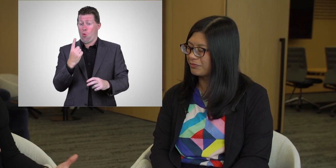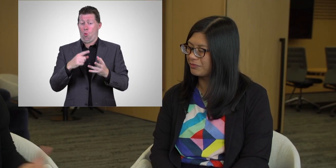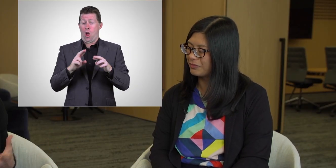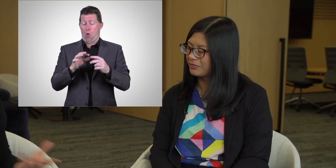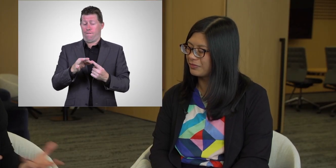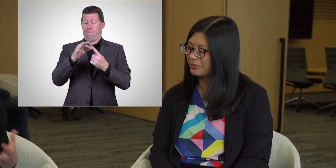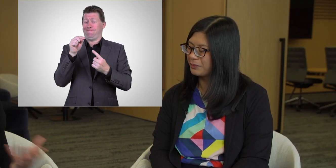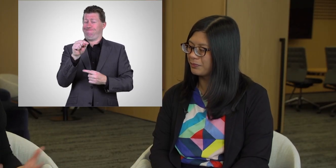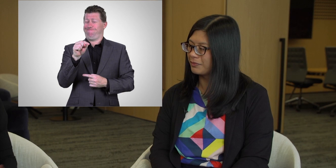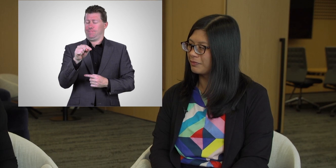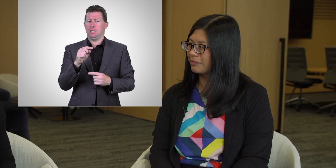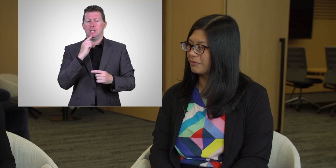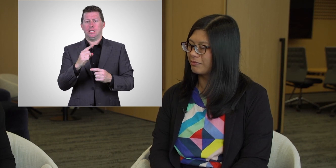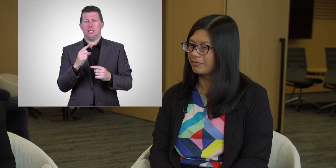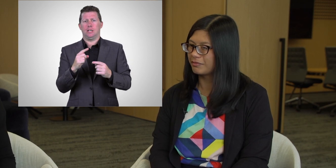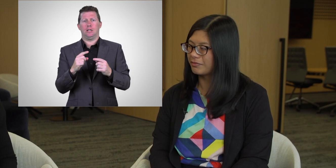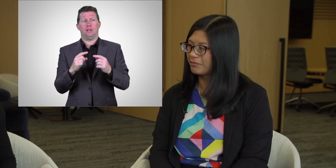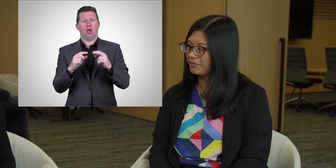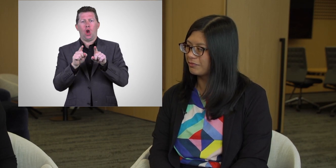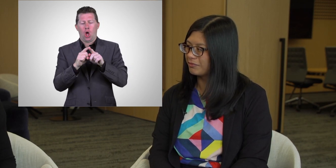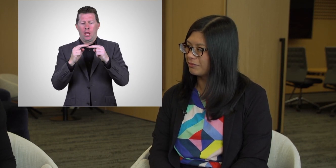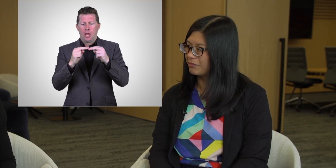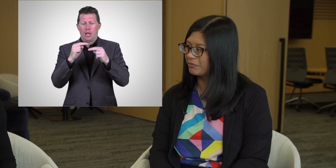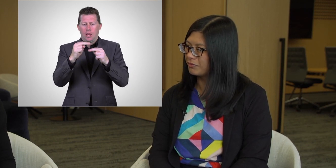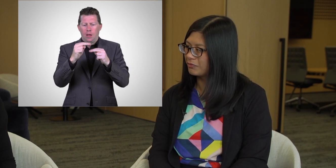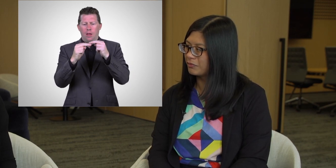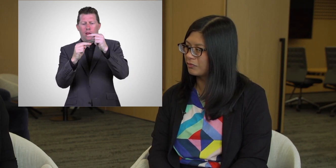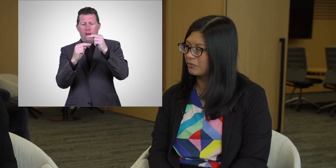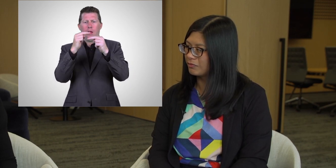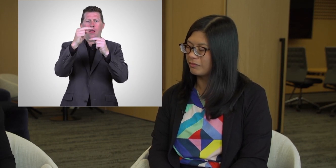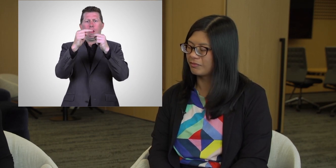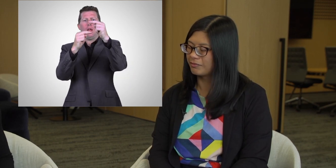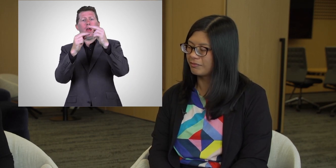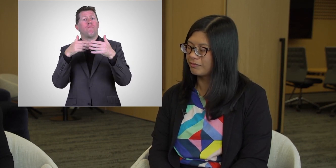the points that came out of that was that an incremental approach is okay to improving